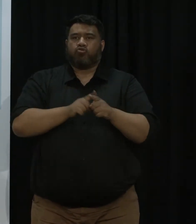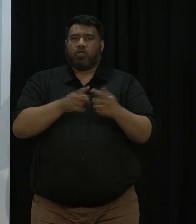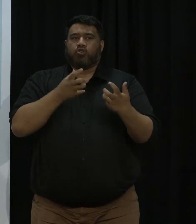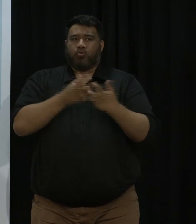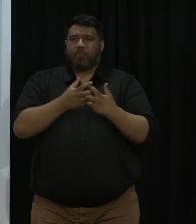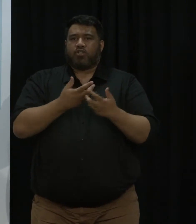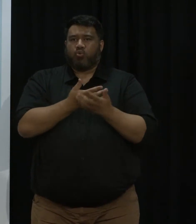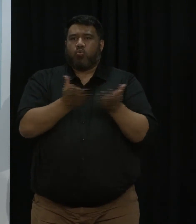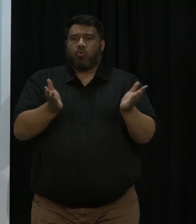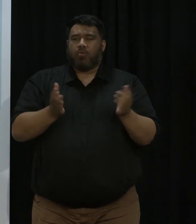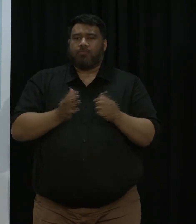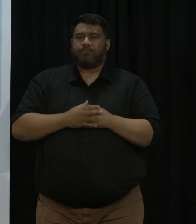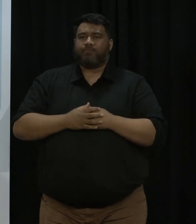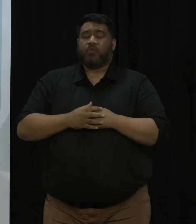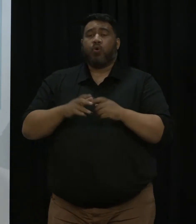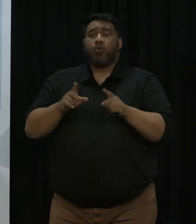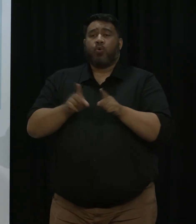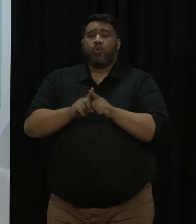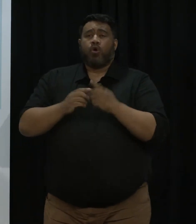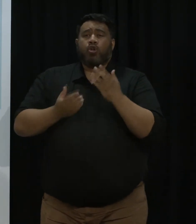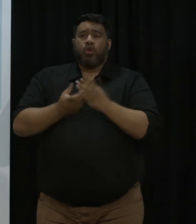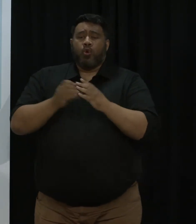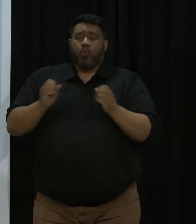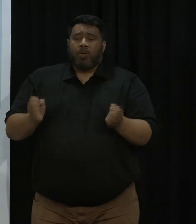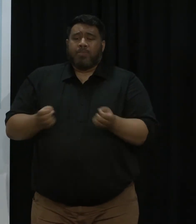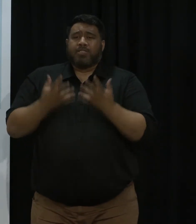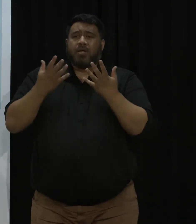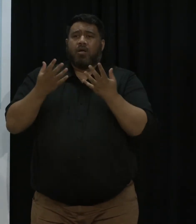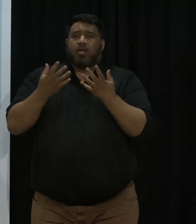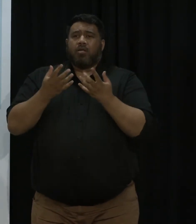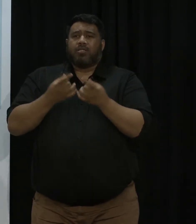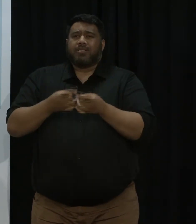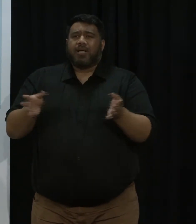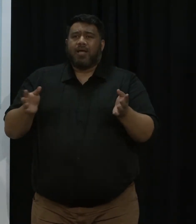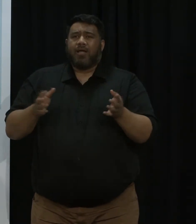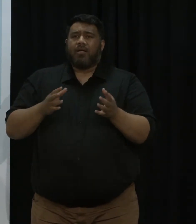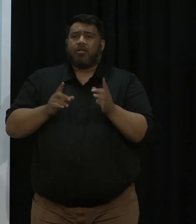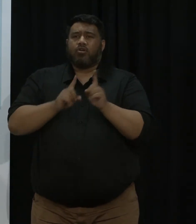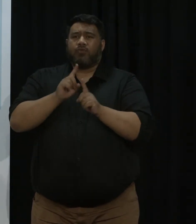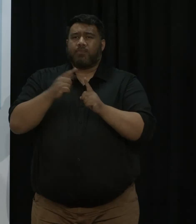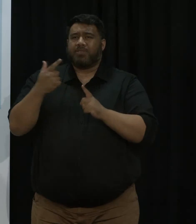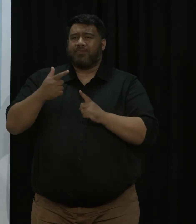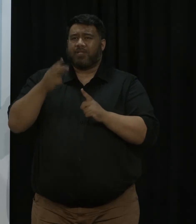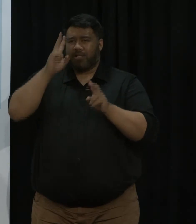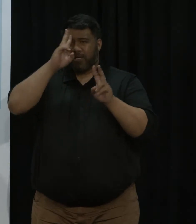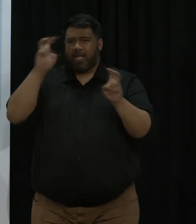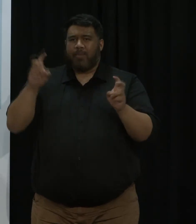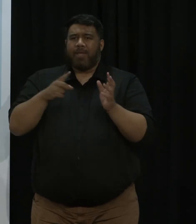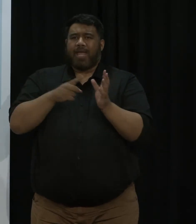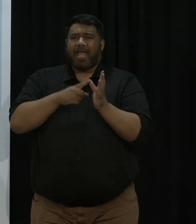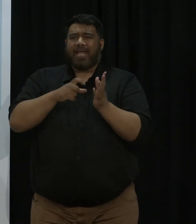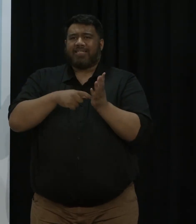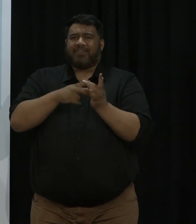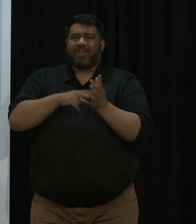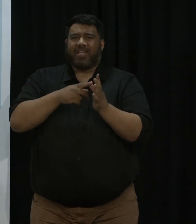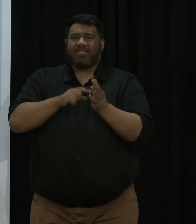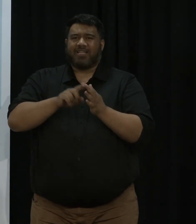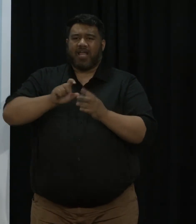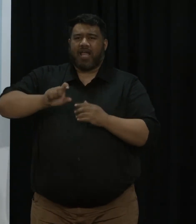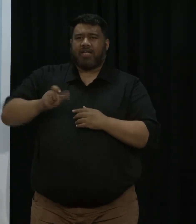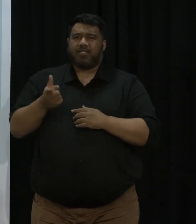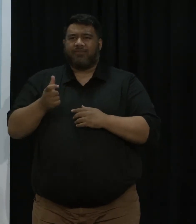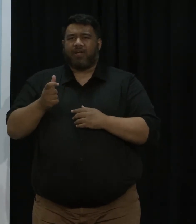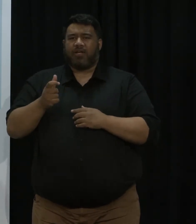we will look to expand it to